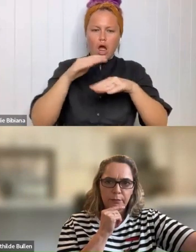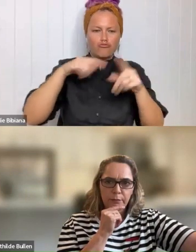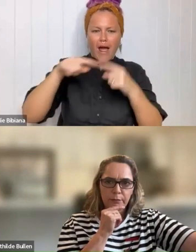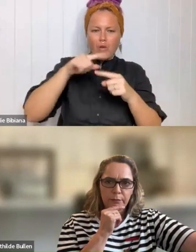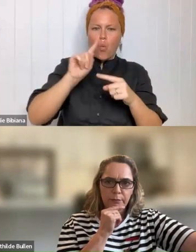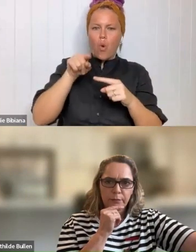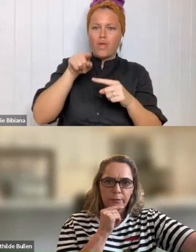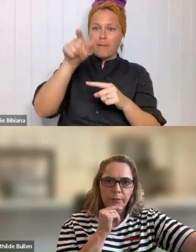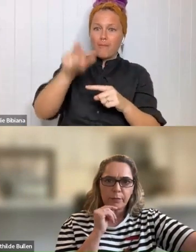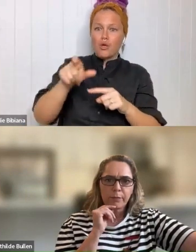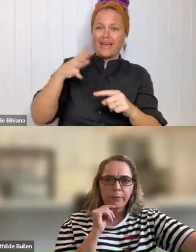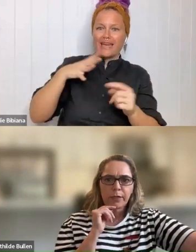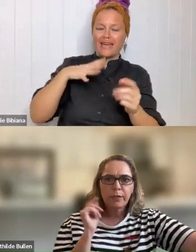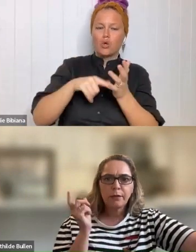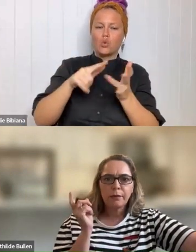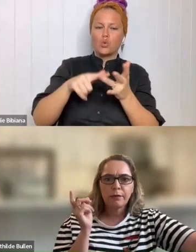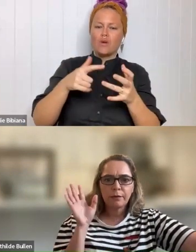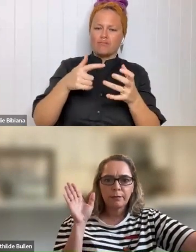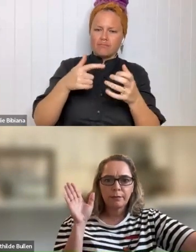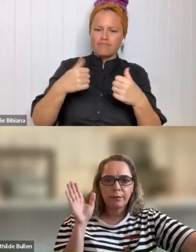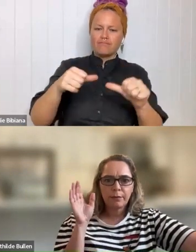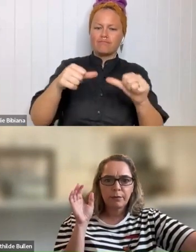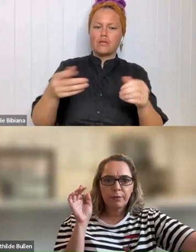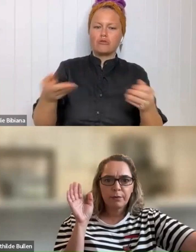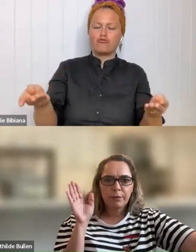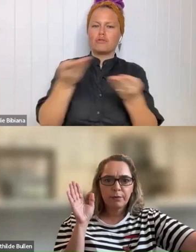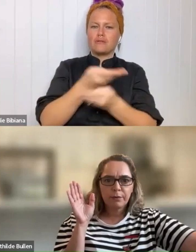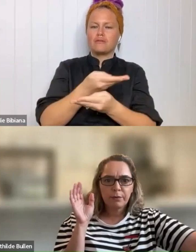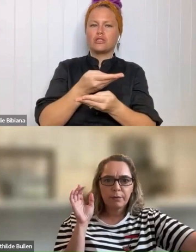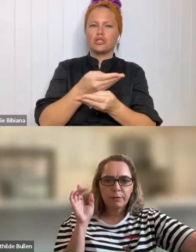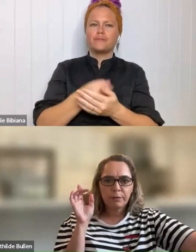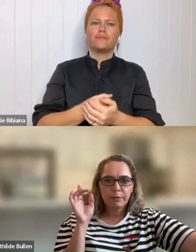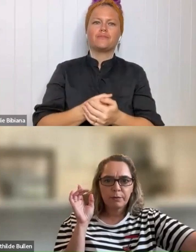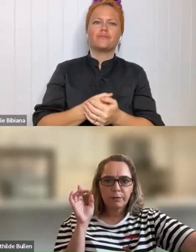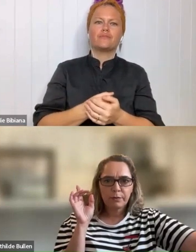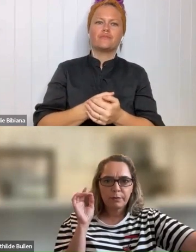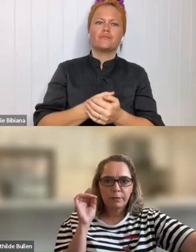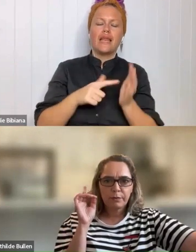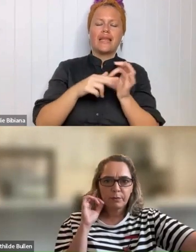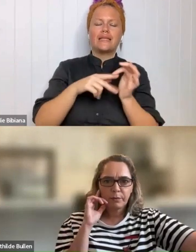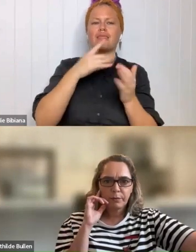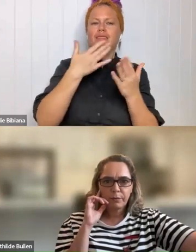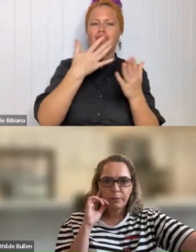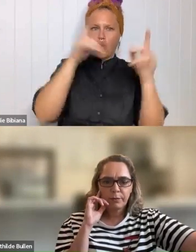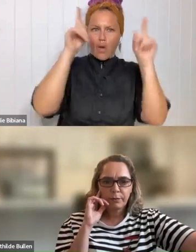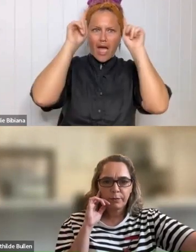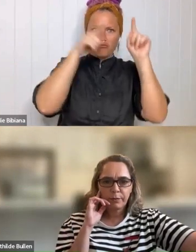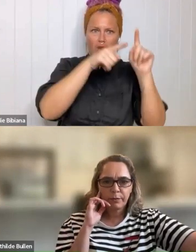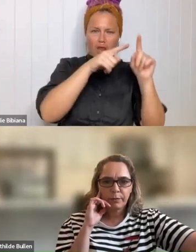transition. Thanks, Caroline. I, I want to we're going to very